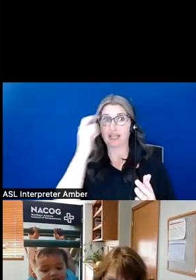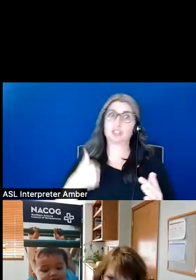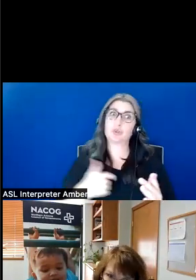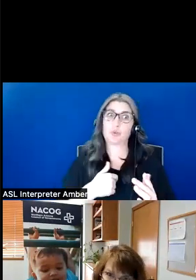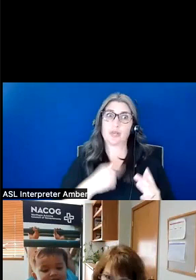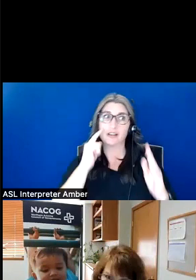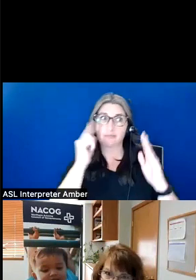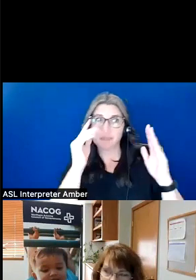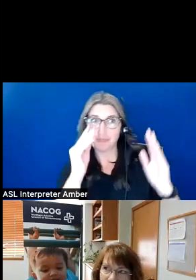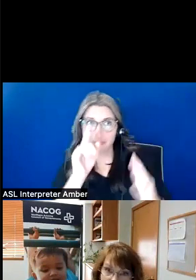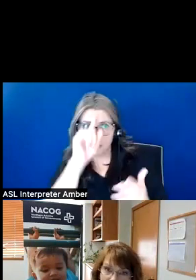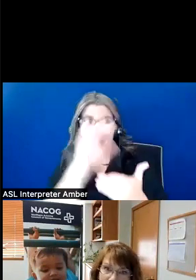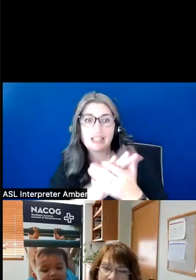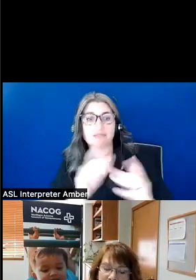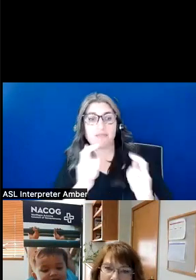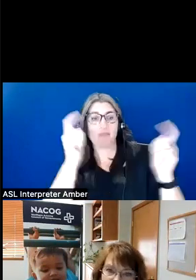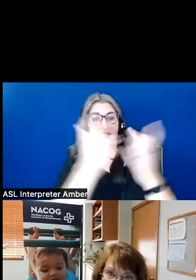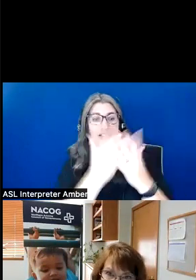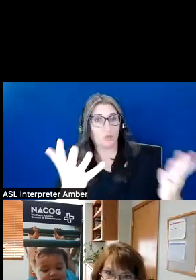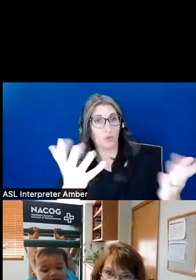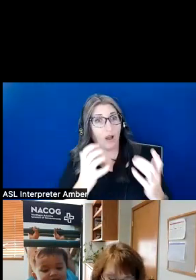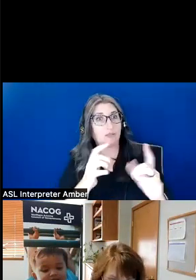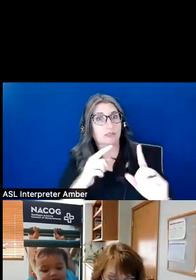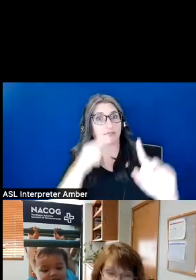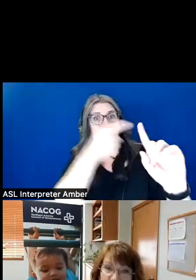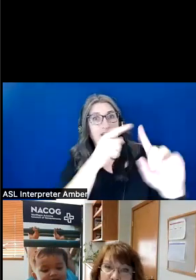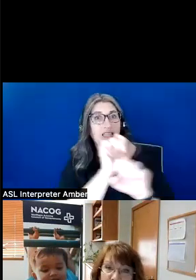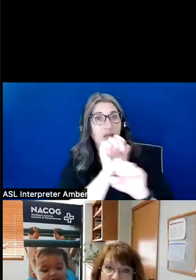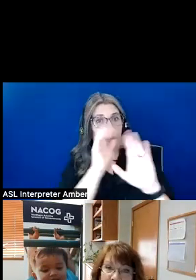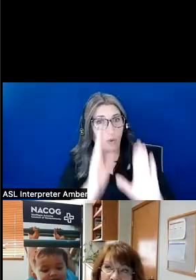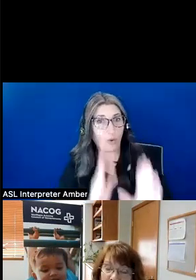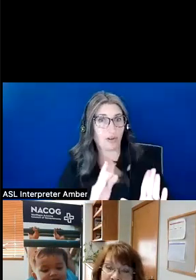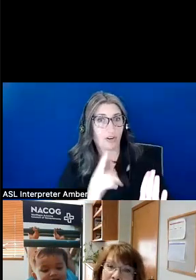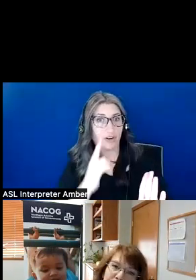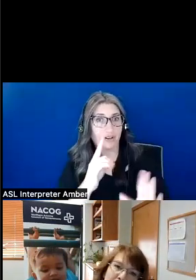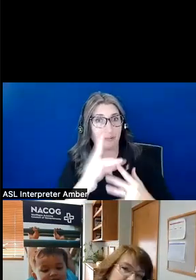We want to be, number one, the employer of choice; number two, the place that families